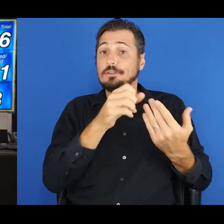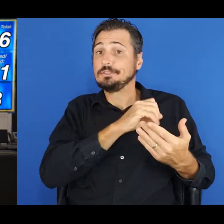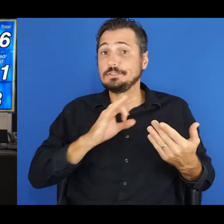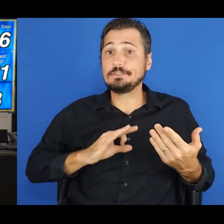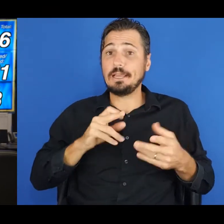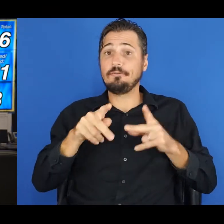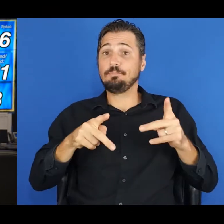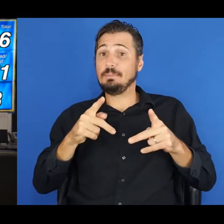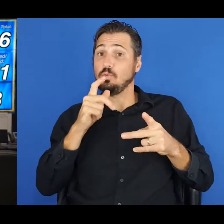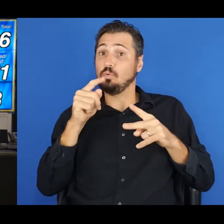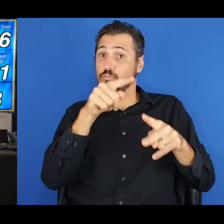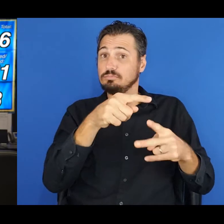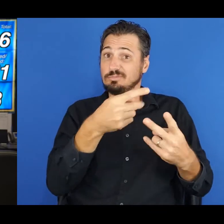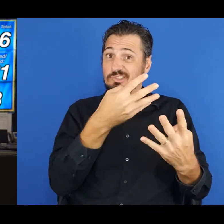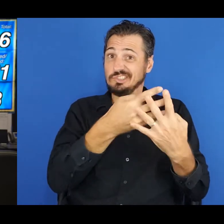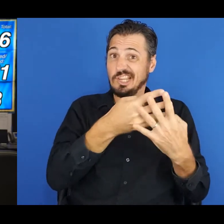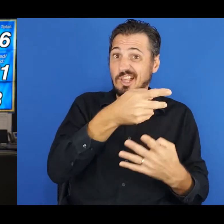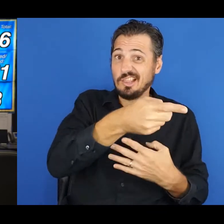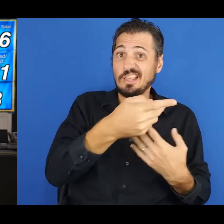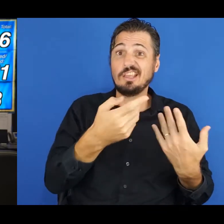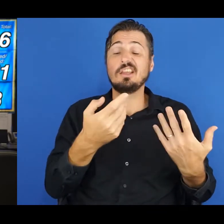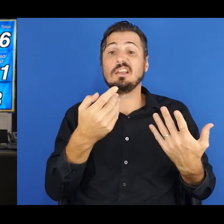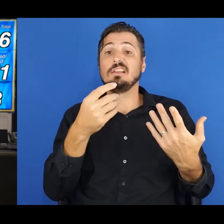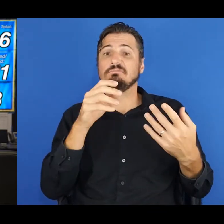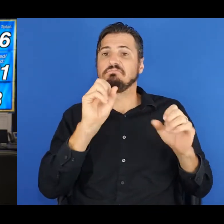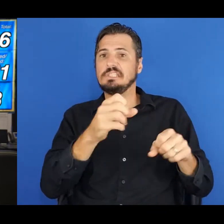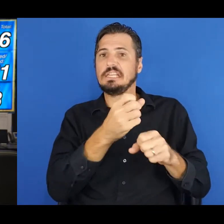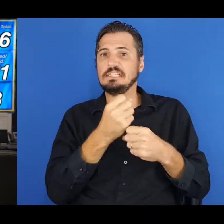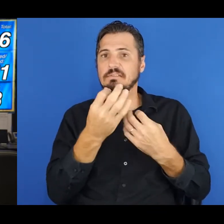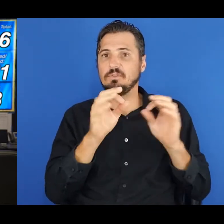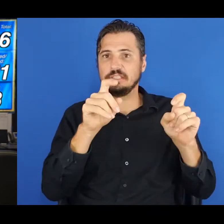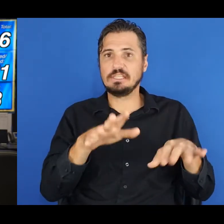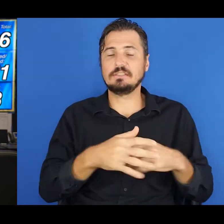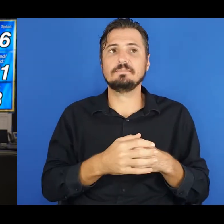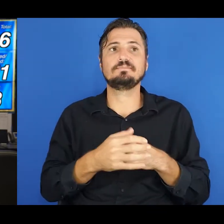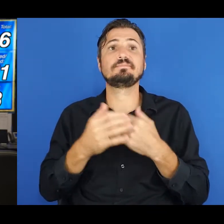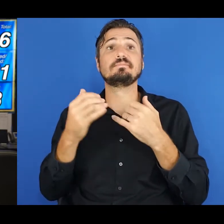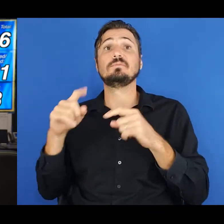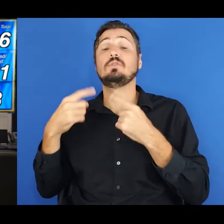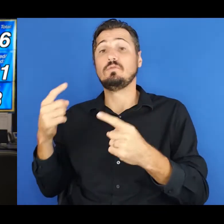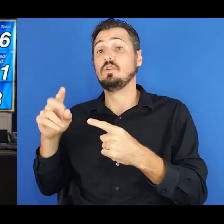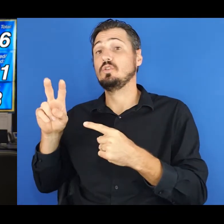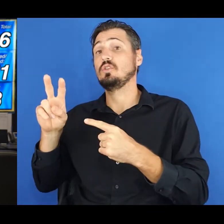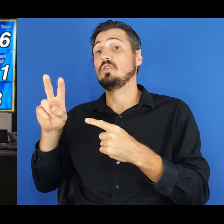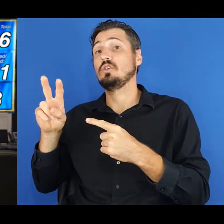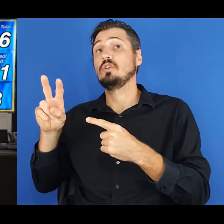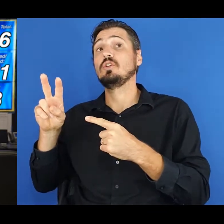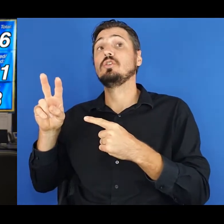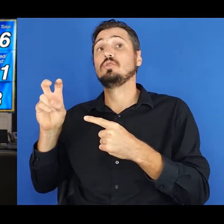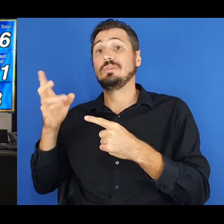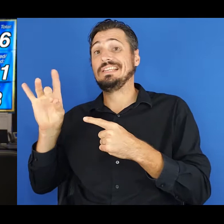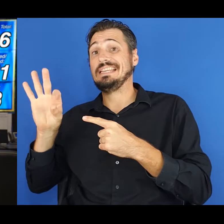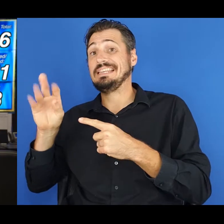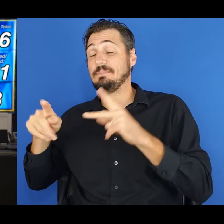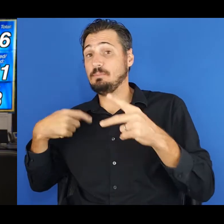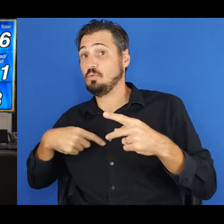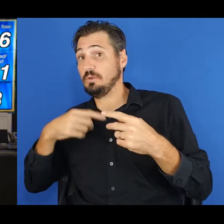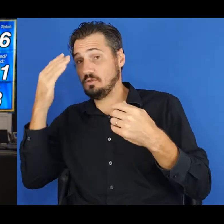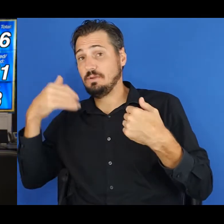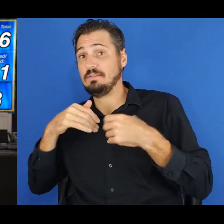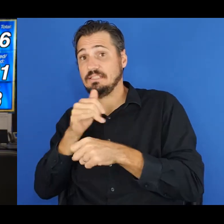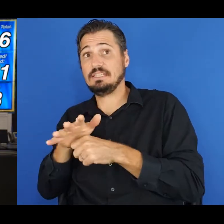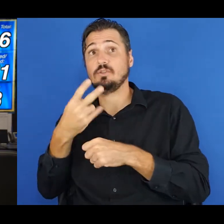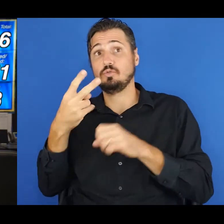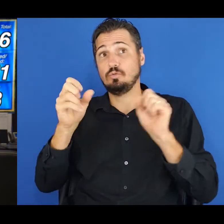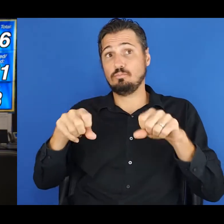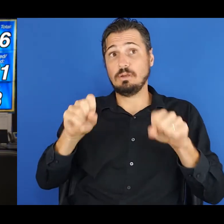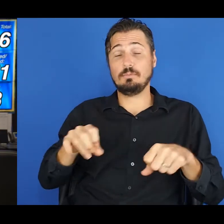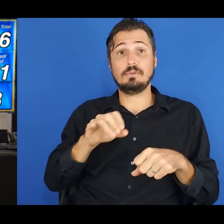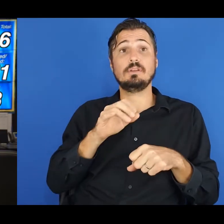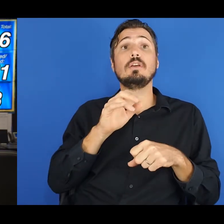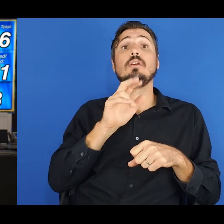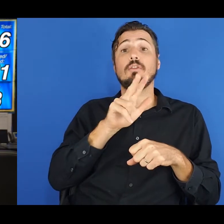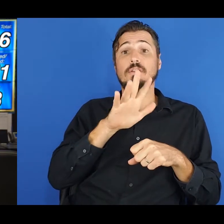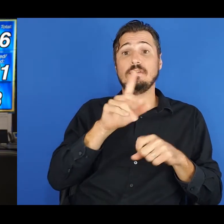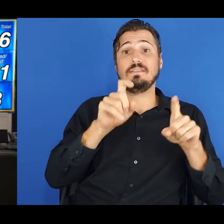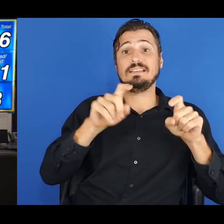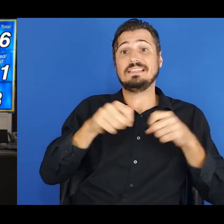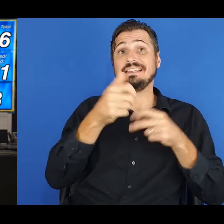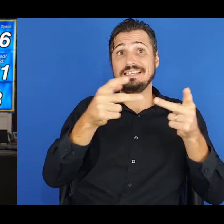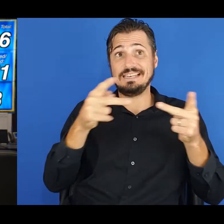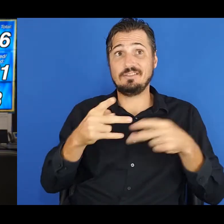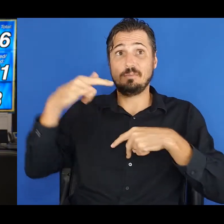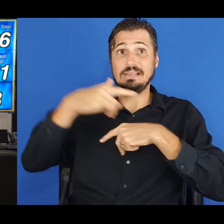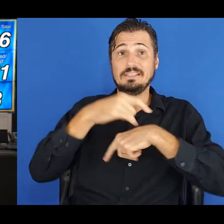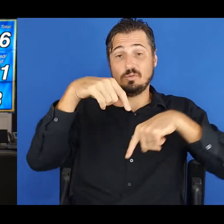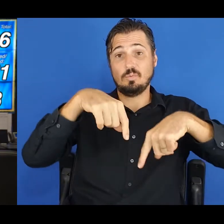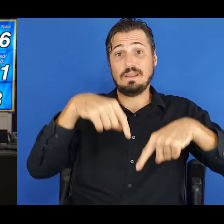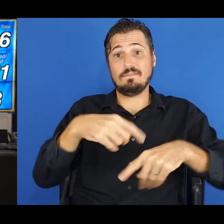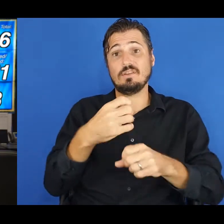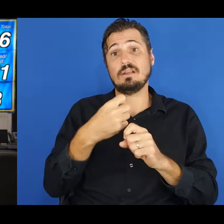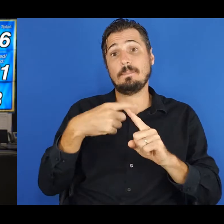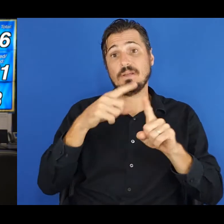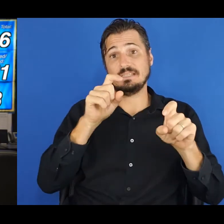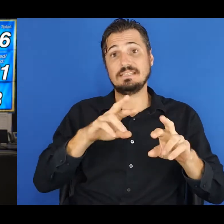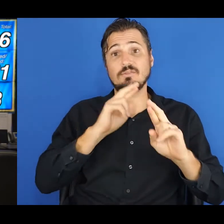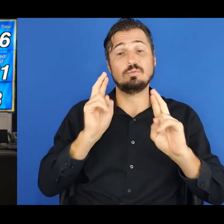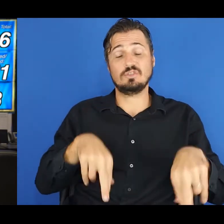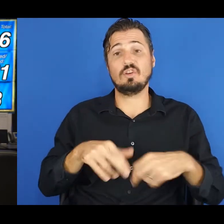Our cumulative case total is now 326 including: 289 confirmed, 2 probable, and 35 tested out-of-state/off-island but reported after their arrival to Kauai.